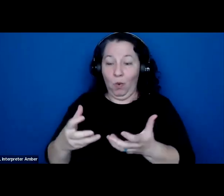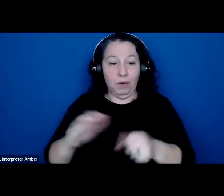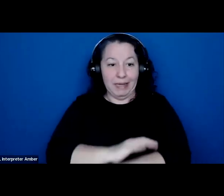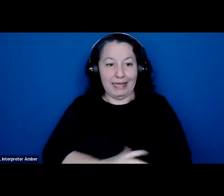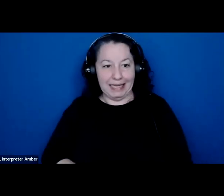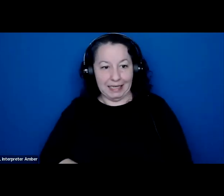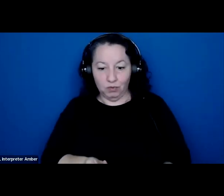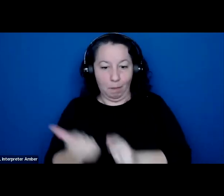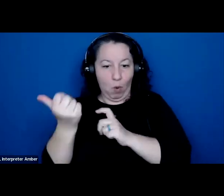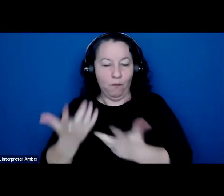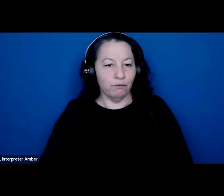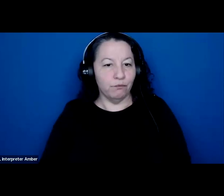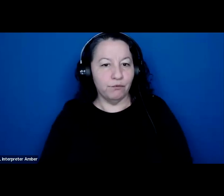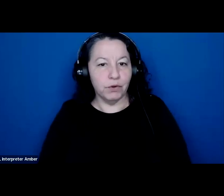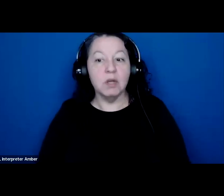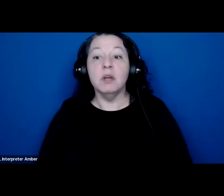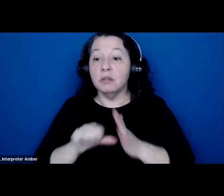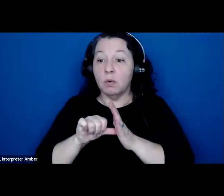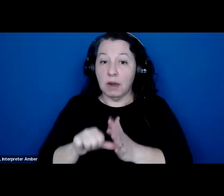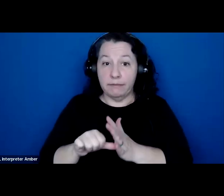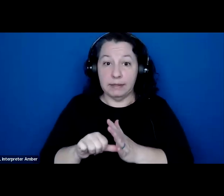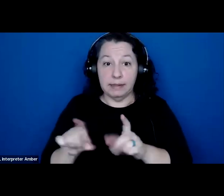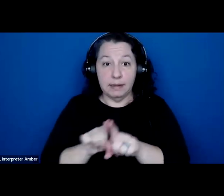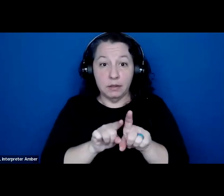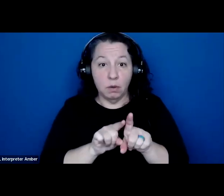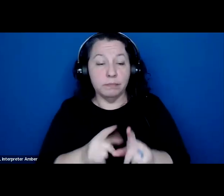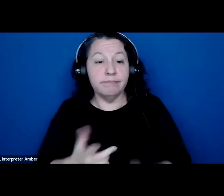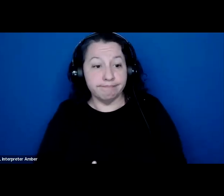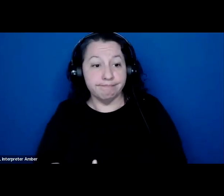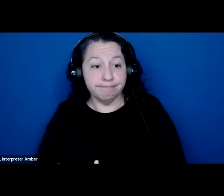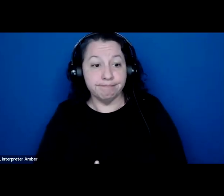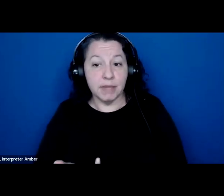So to emphasize, yeah, they have not aimlessly wandered